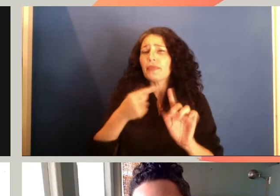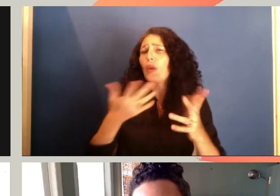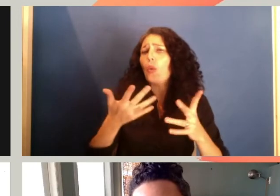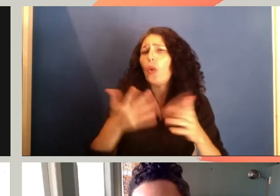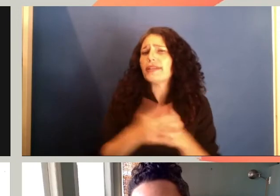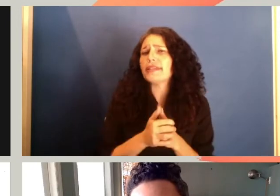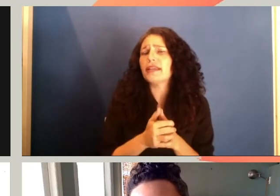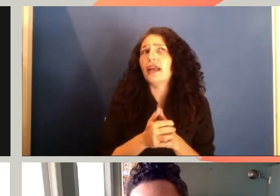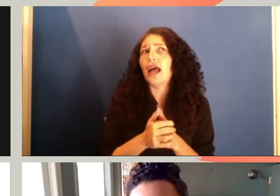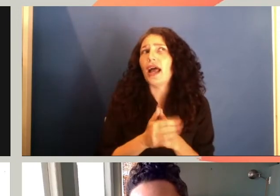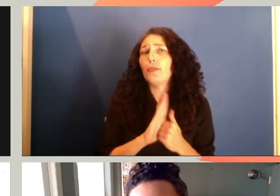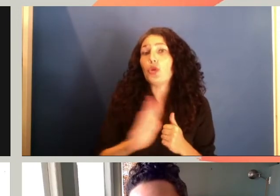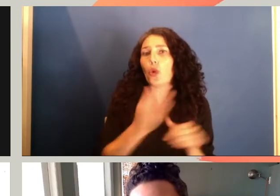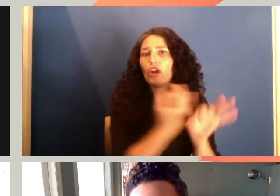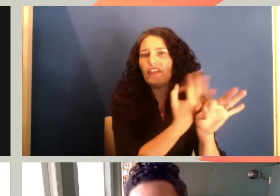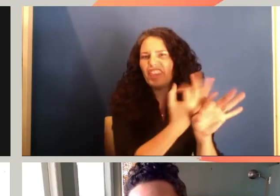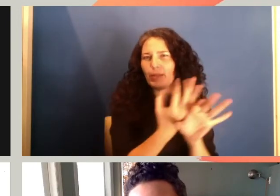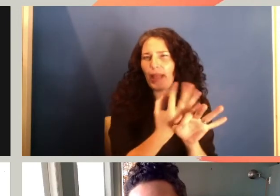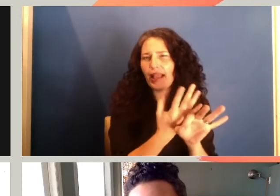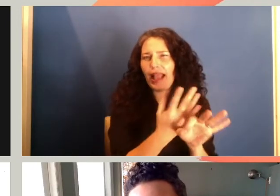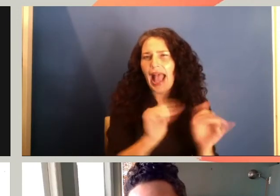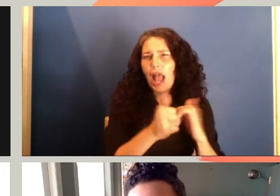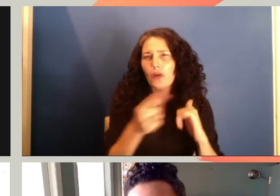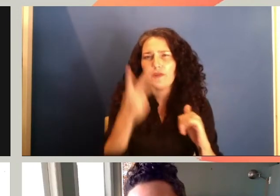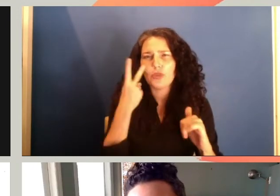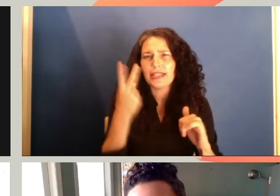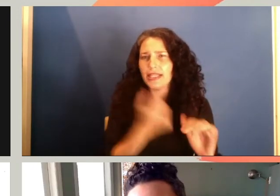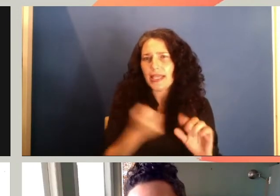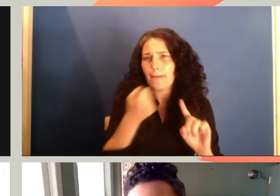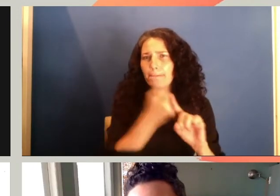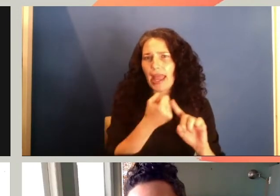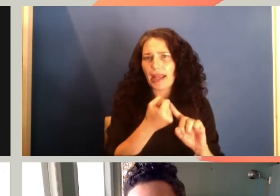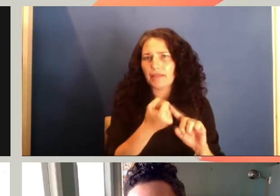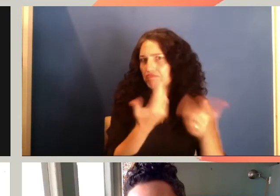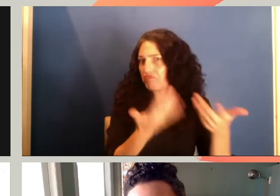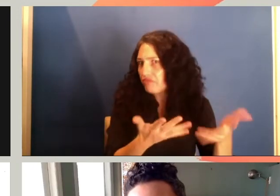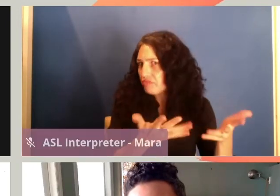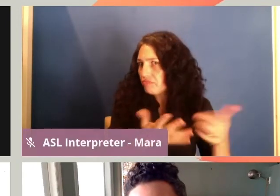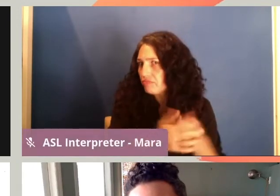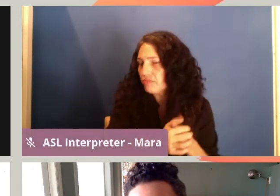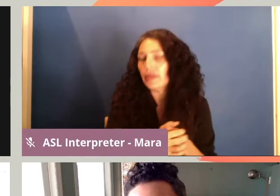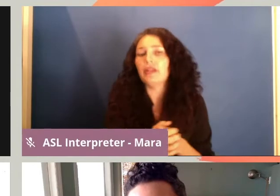what's some of the feedback you've heard? What's been beautiful about my colleagues,